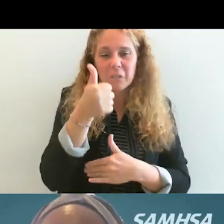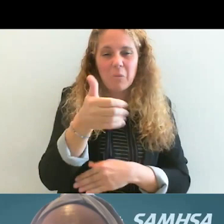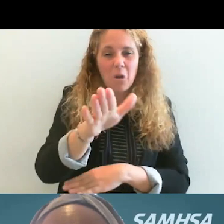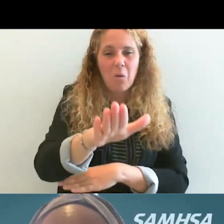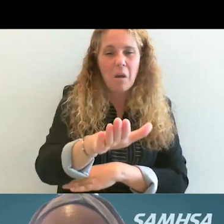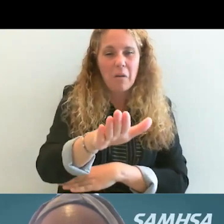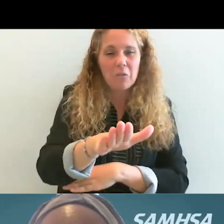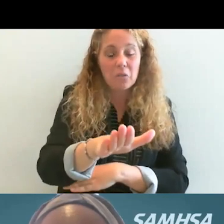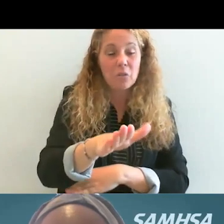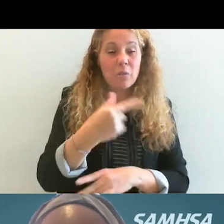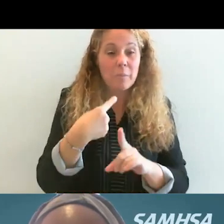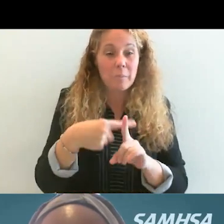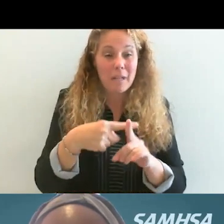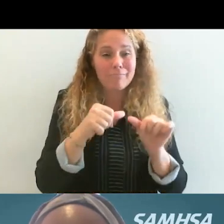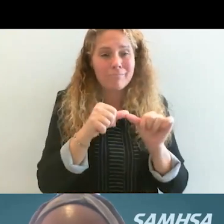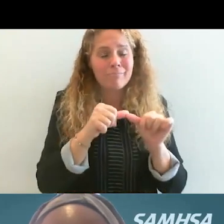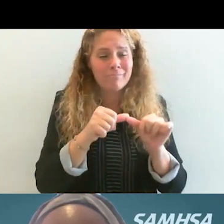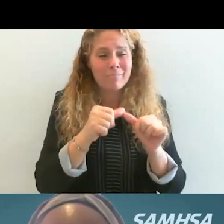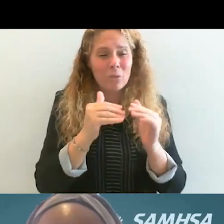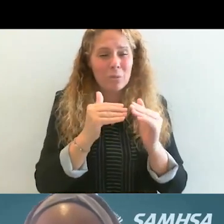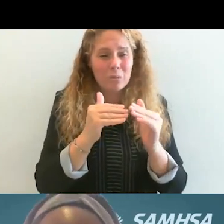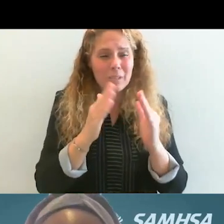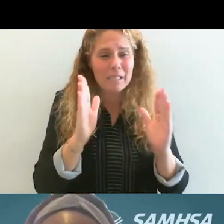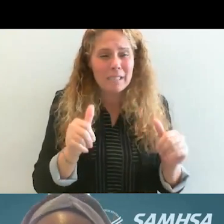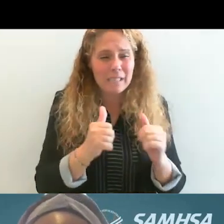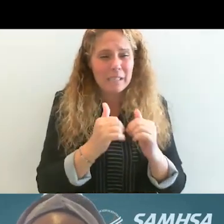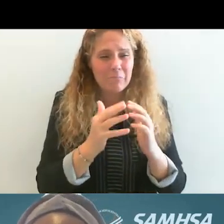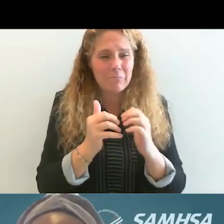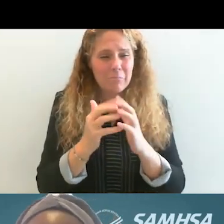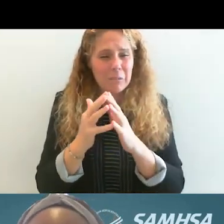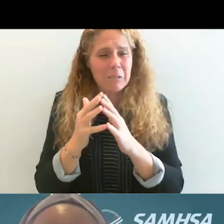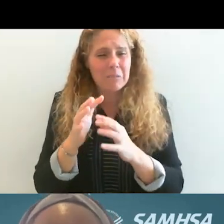ALSO, CONTINUING THE SYSTEM BUILDING IN THE LOCAL COMMUNITY AND STATE LEVELS.